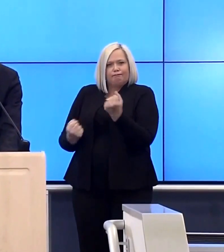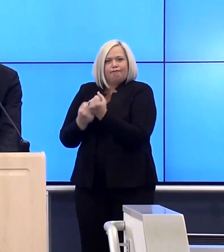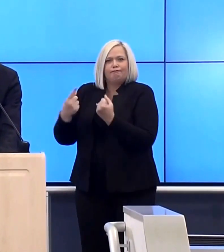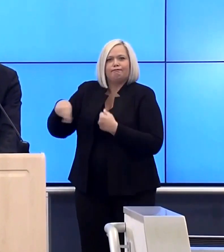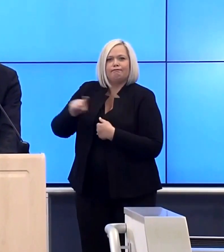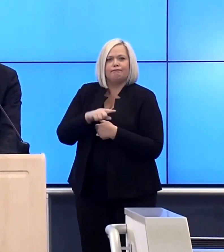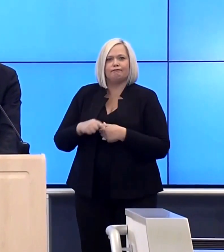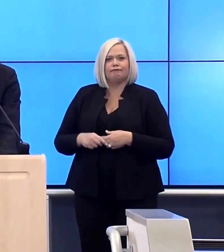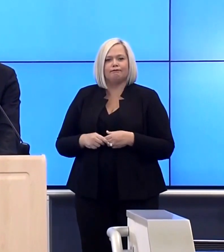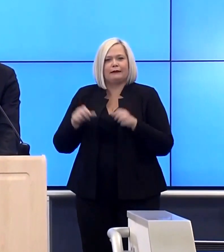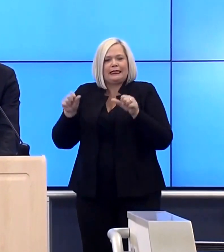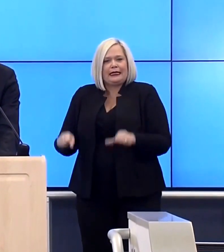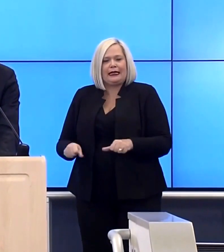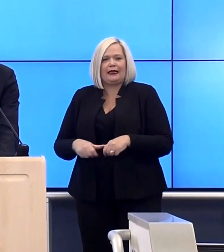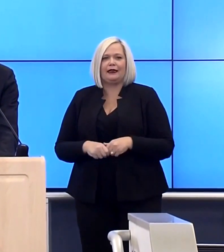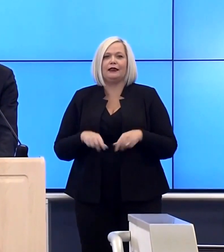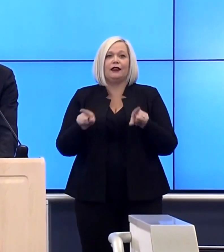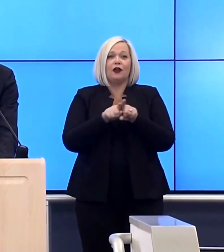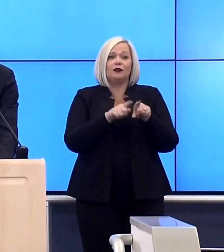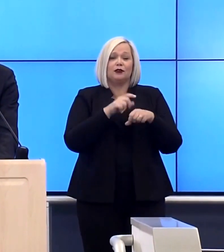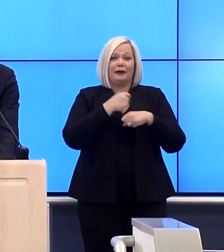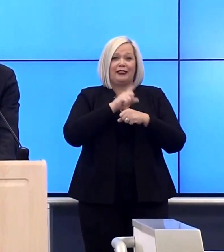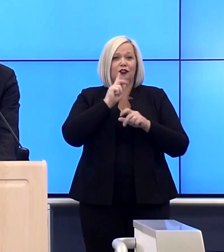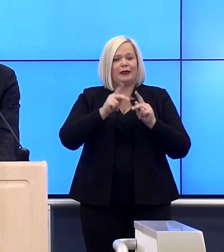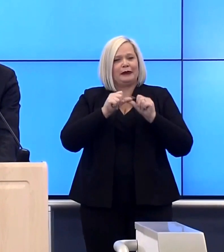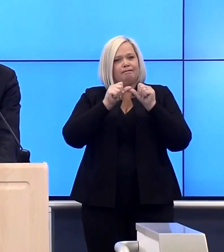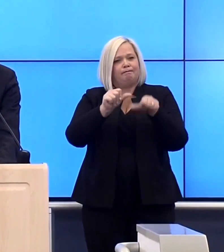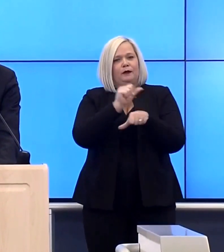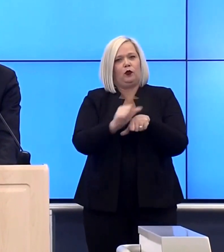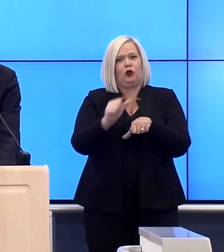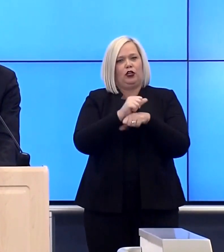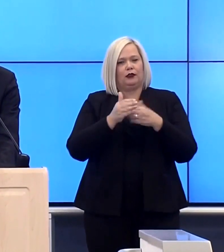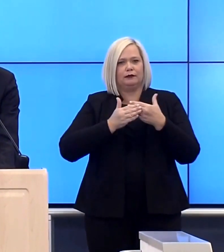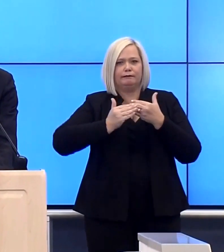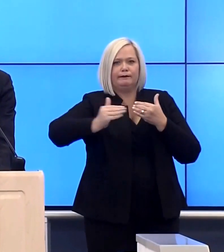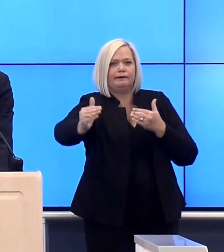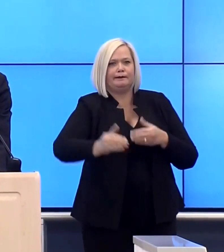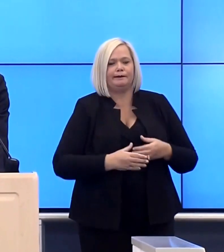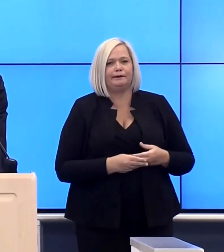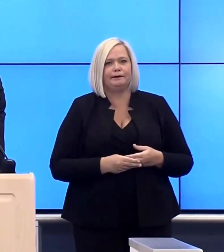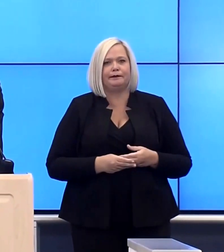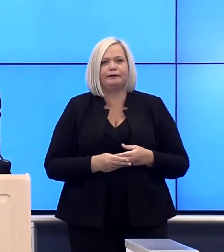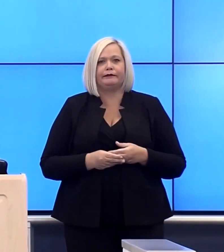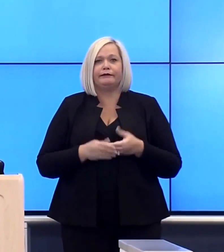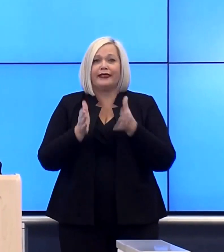HEROES FROM BEING LOST. AND WE CAN PREVENT EVEN GREATER AND WE CAN PREVENT EVEN GREATER CONSEQUENCES FOR JOBS AND OUR CONSEQUENCES FOR JOBS AND OUR ECONOMY.